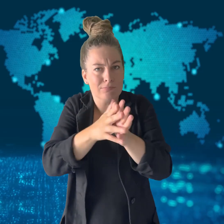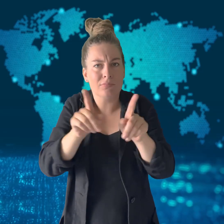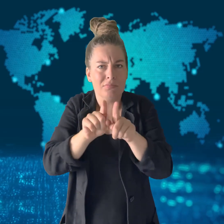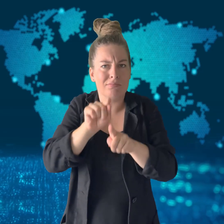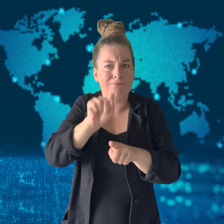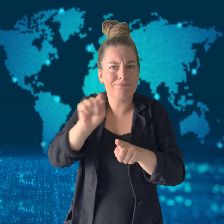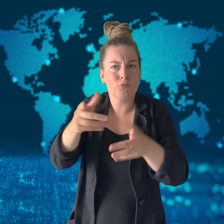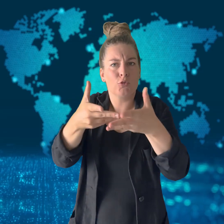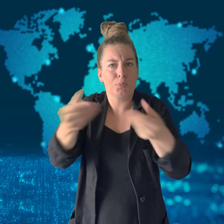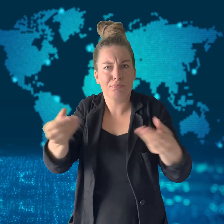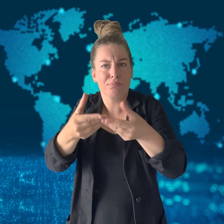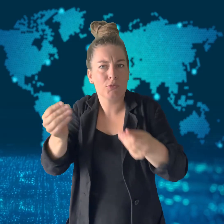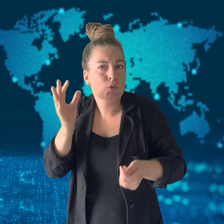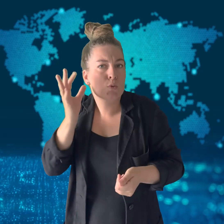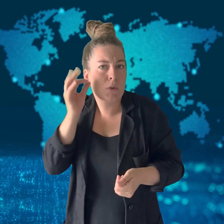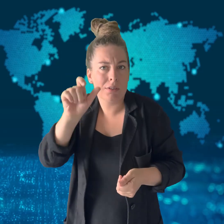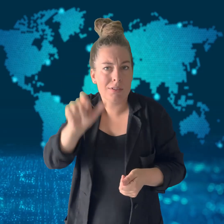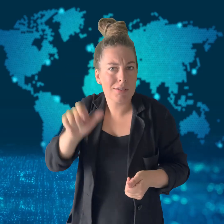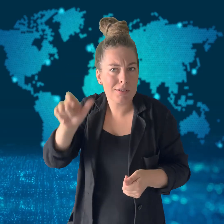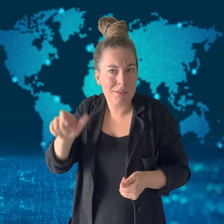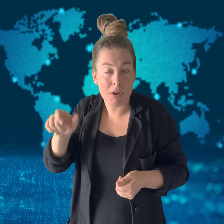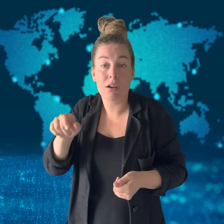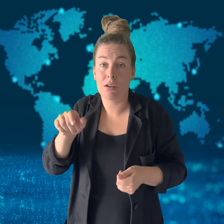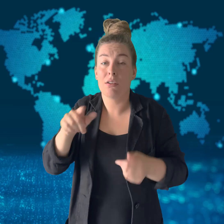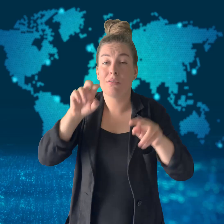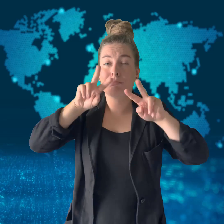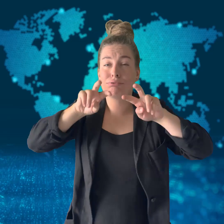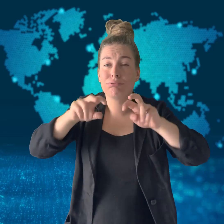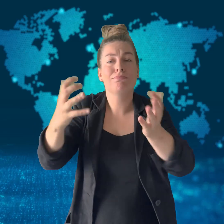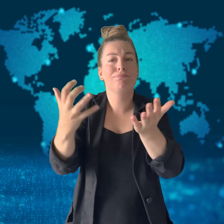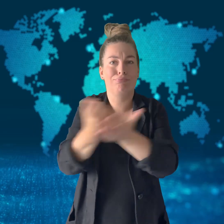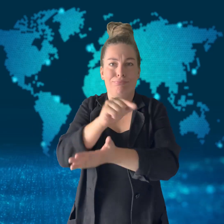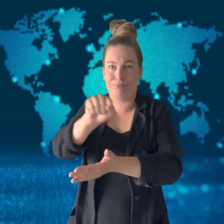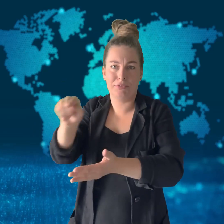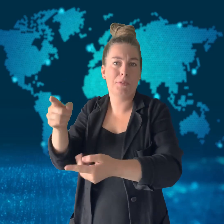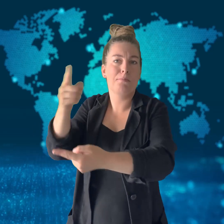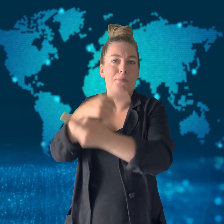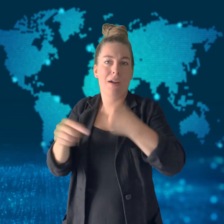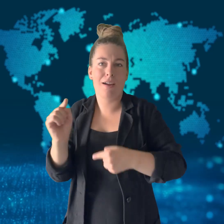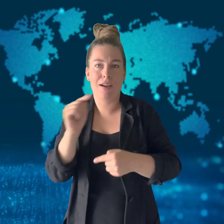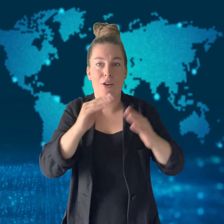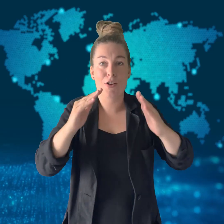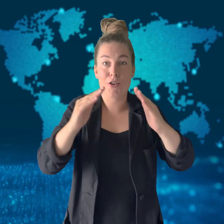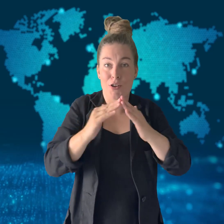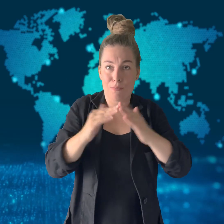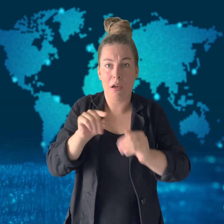Ana reported what had happened to her,